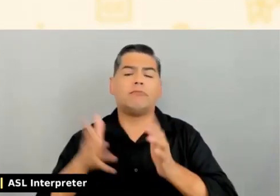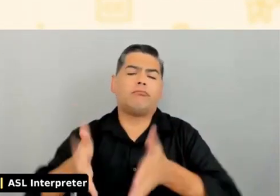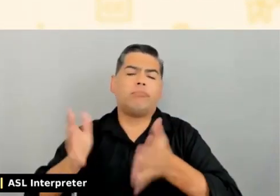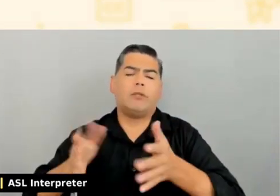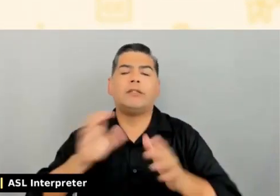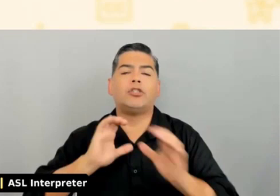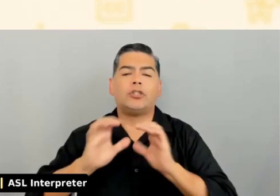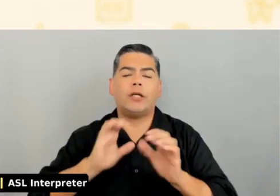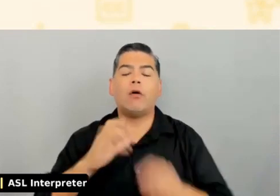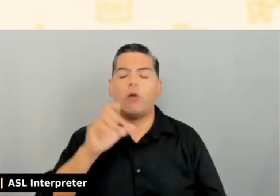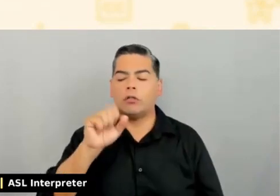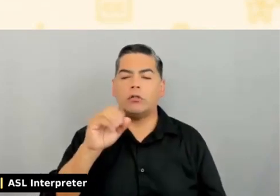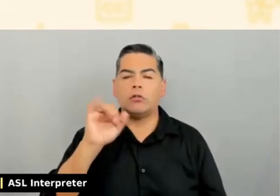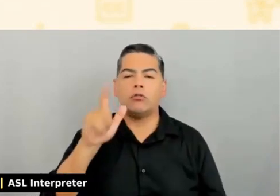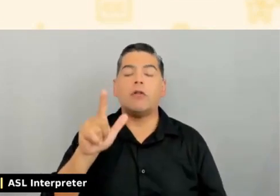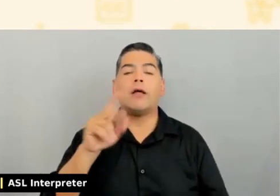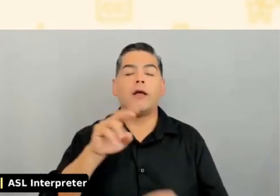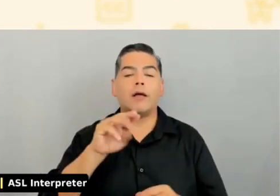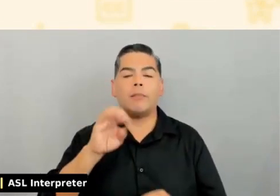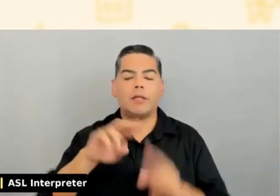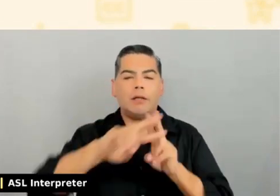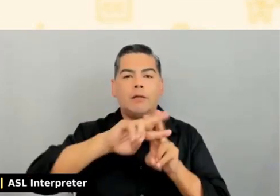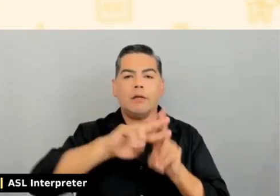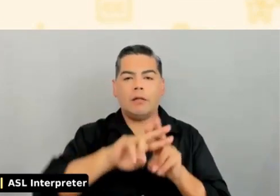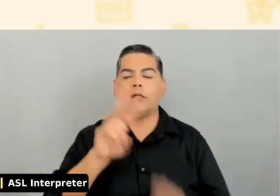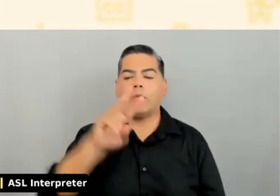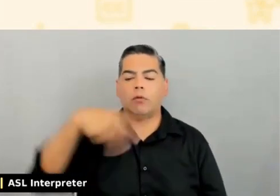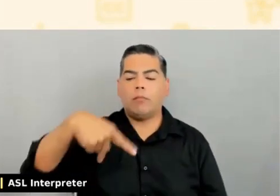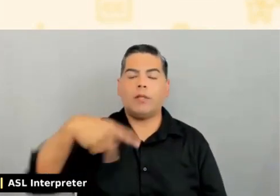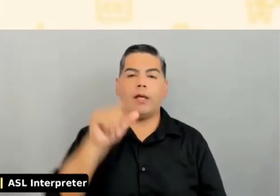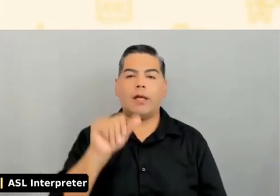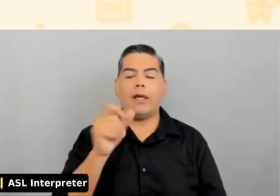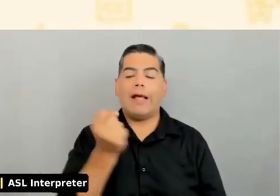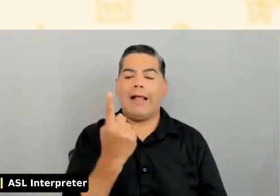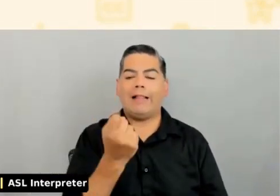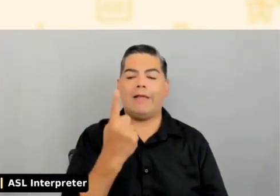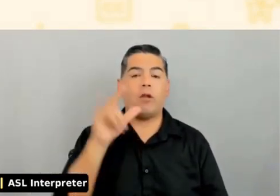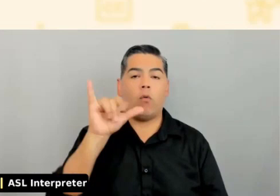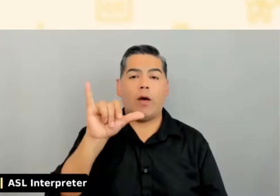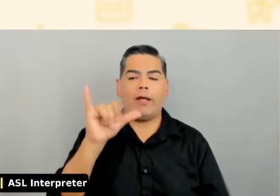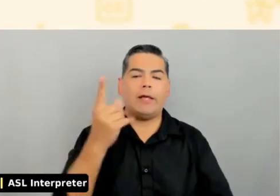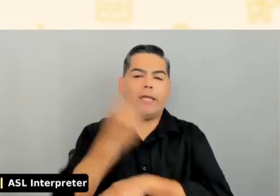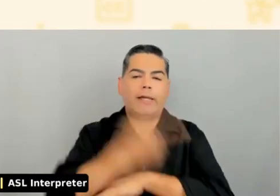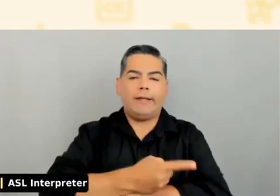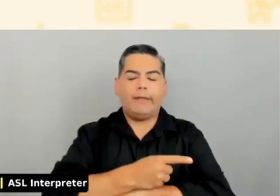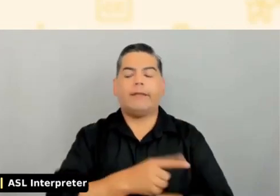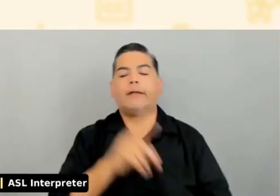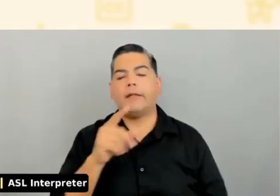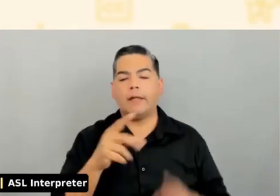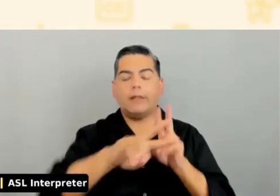or on social media using the #WPA11YDAY and #WPAD2023.